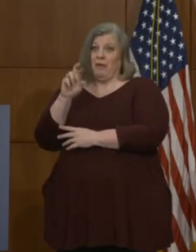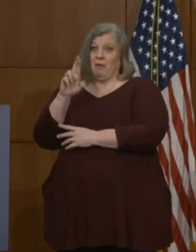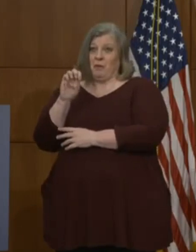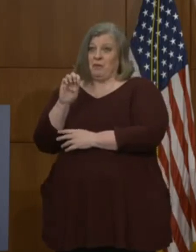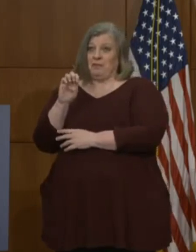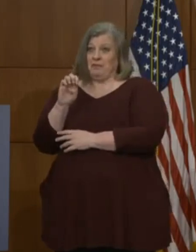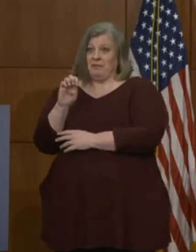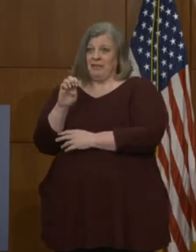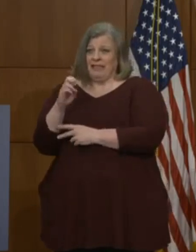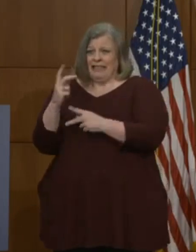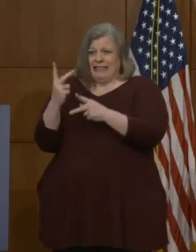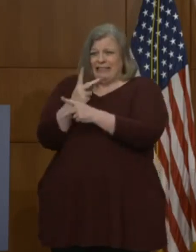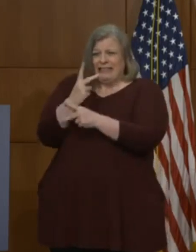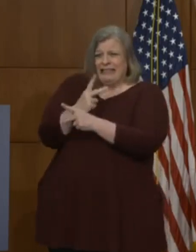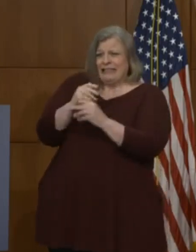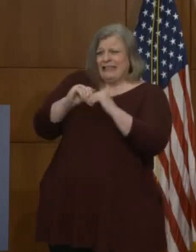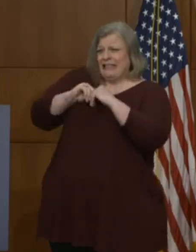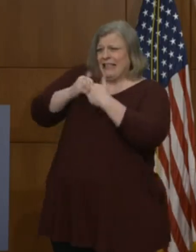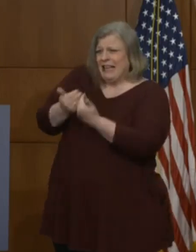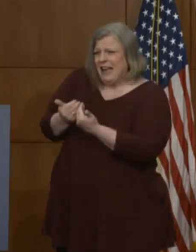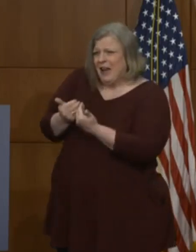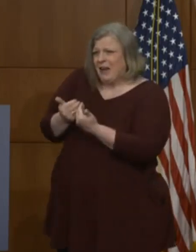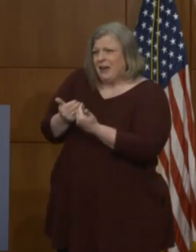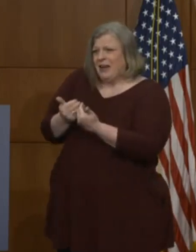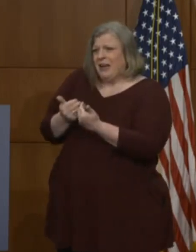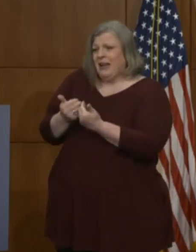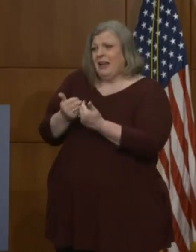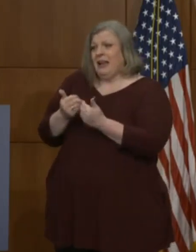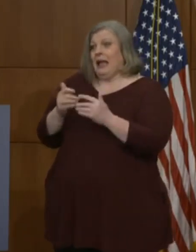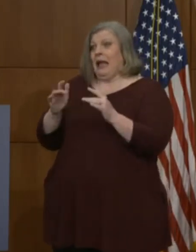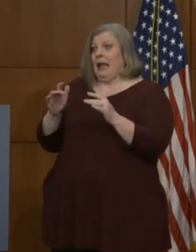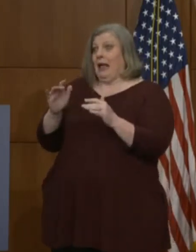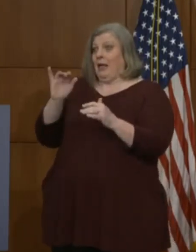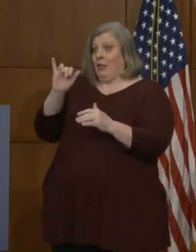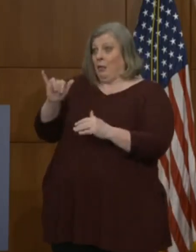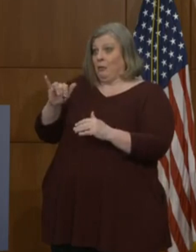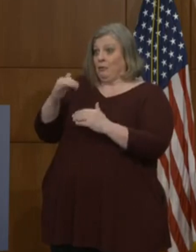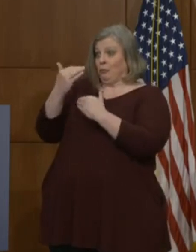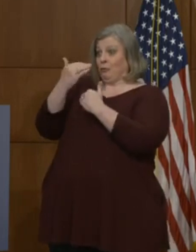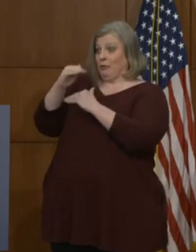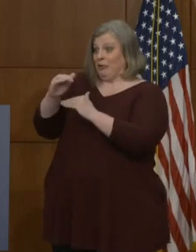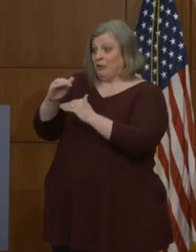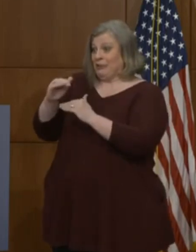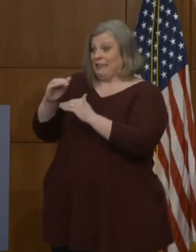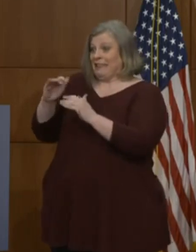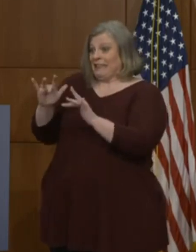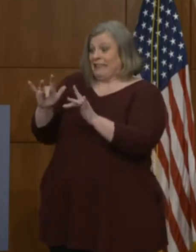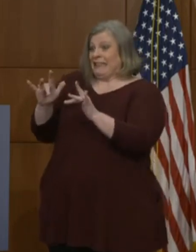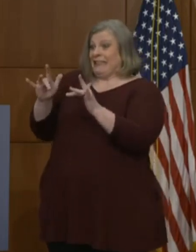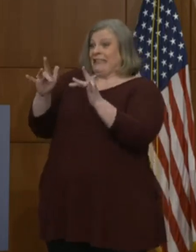LOOKING AT CREATIVE WAYS TO MAKE SURE THAT WHEN WE DO AGE MAKE SURE THAT WHEN WE DO AGE RESTRICTIONS CONSUMERS LIKE YOU RESTRICTIONS CONSUMERS LIKE YOU WILL BE ABLE TO FEEL SAFE AND